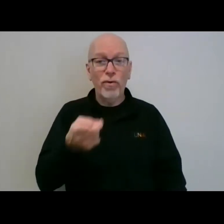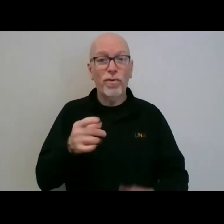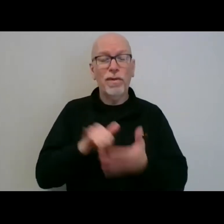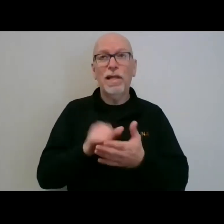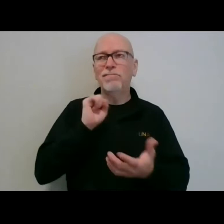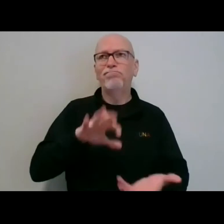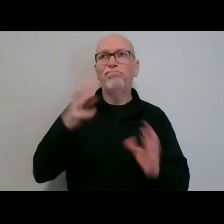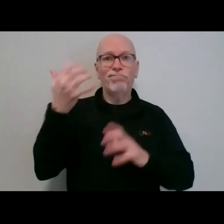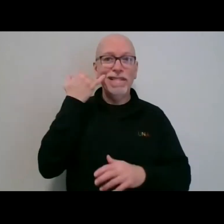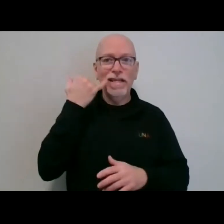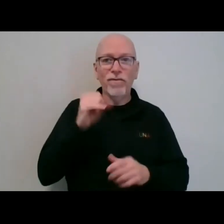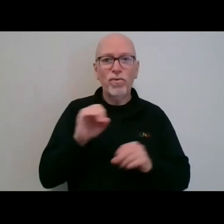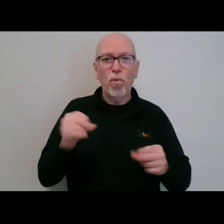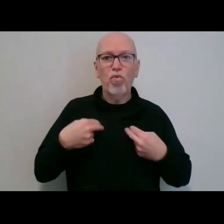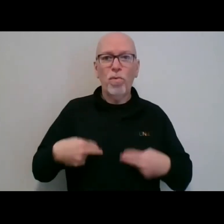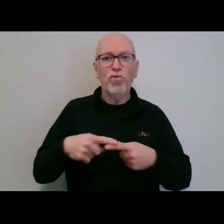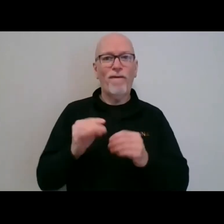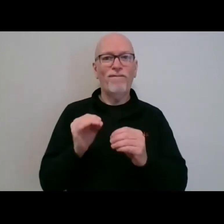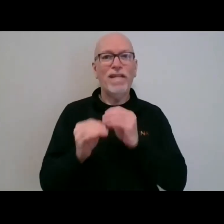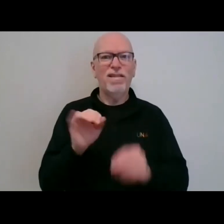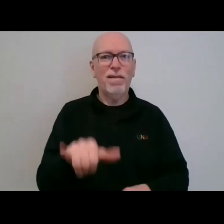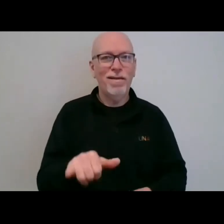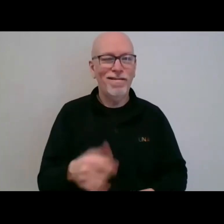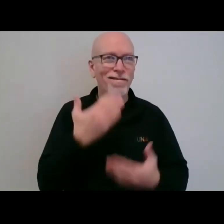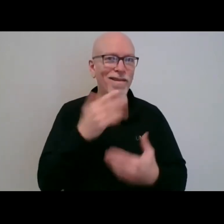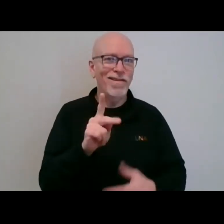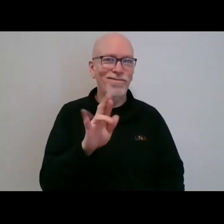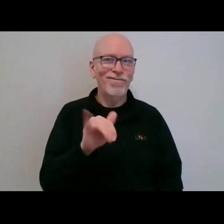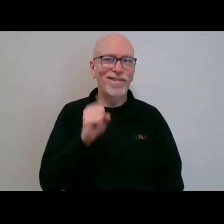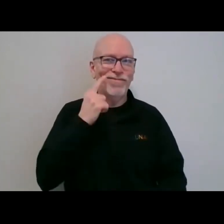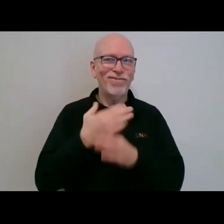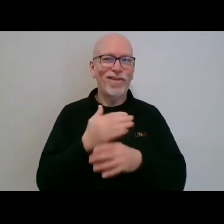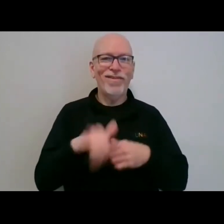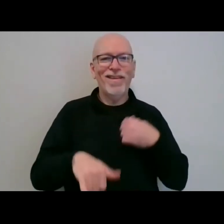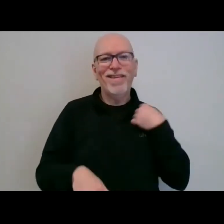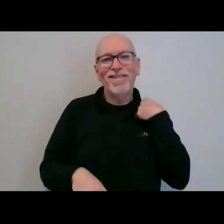if there was no human to fix it." Thank you Kris, for sharing that. Yeah. Yeah.